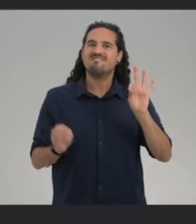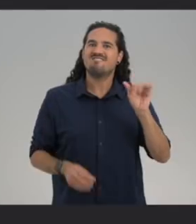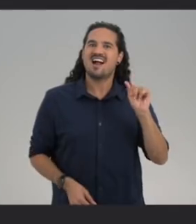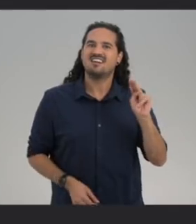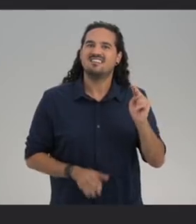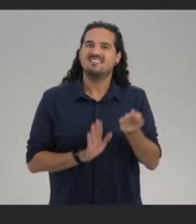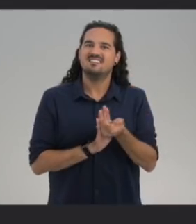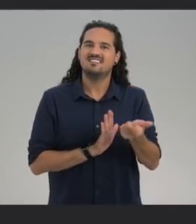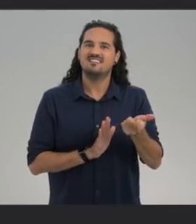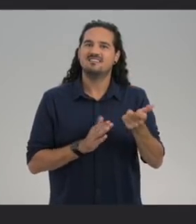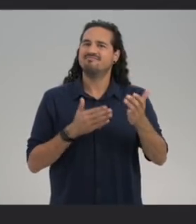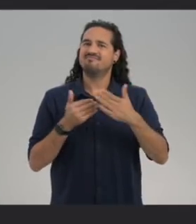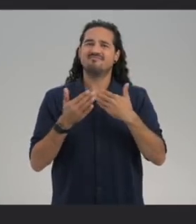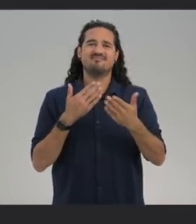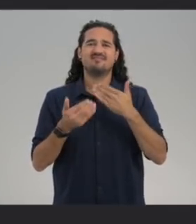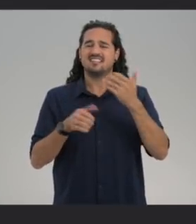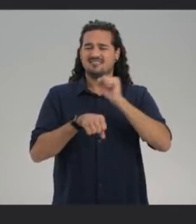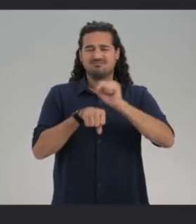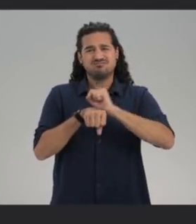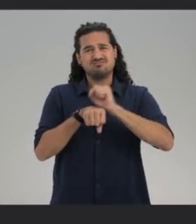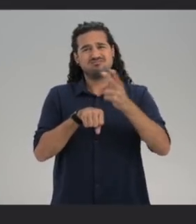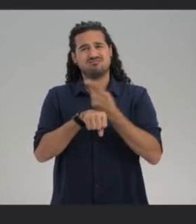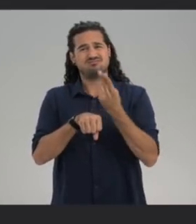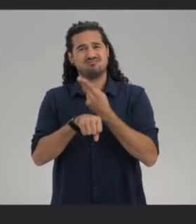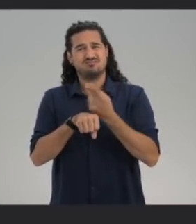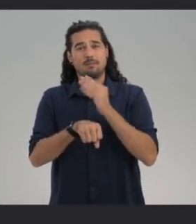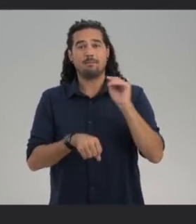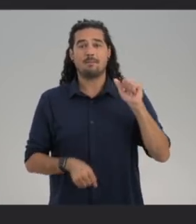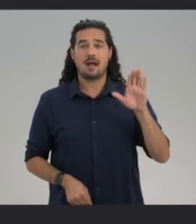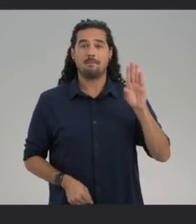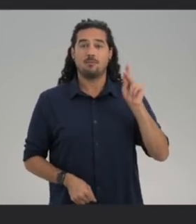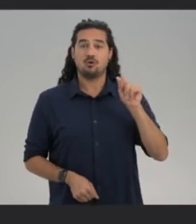So no matter how intense the task, MacBook Air is completely silent.